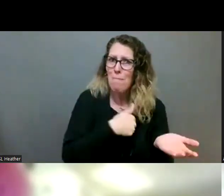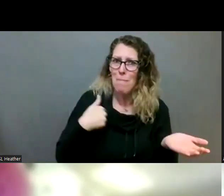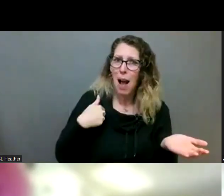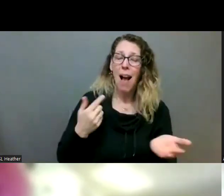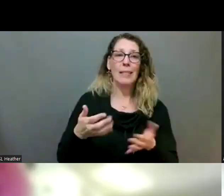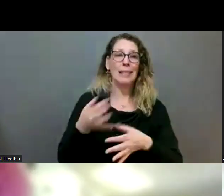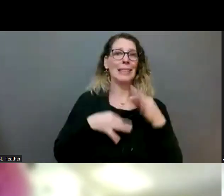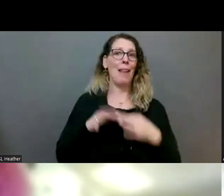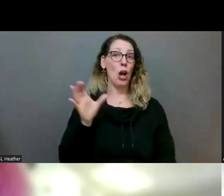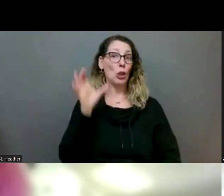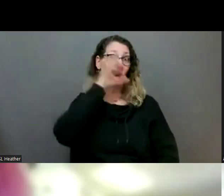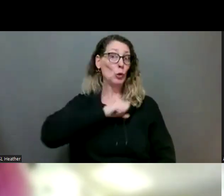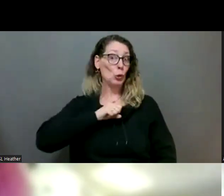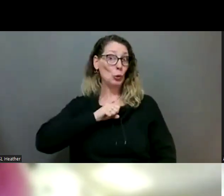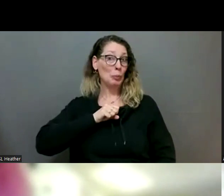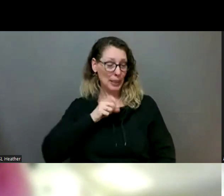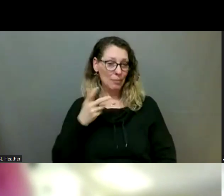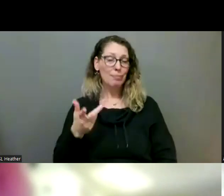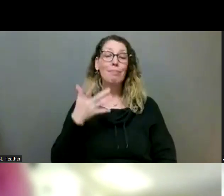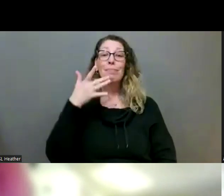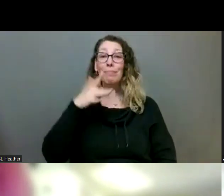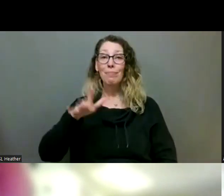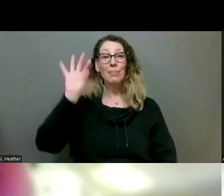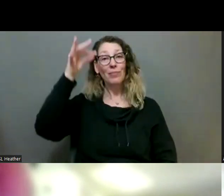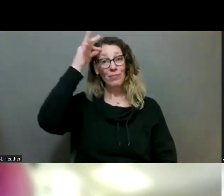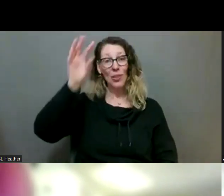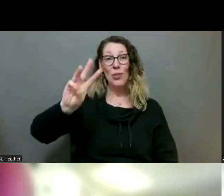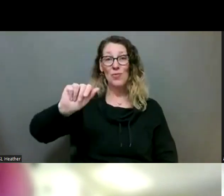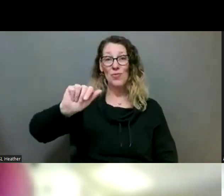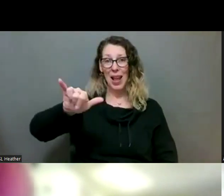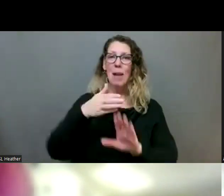the solution should be. Luckily for us and Federal Way, before covid we already had a